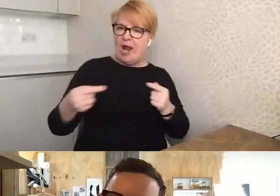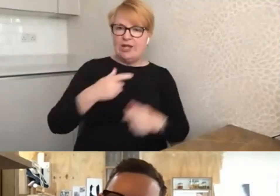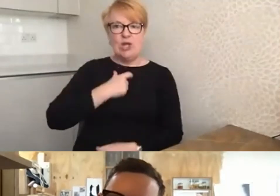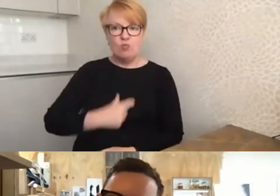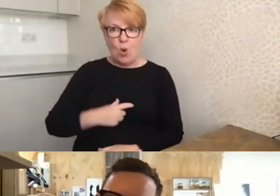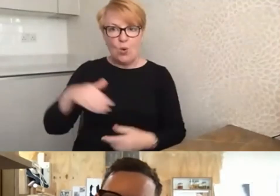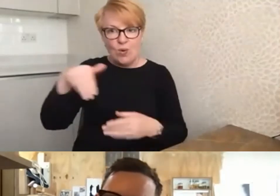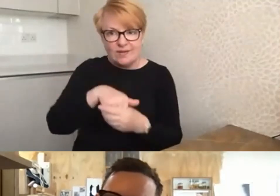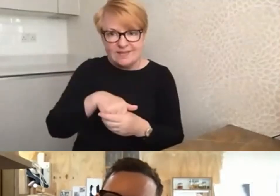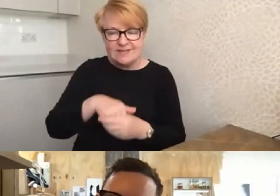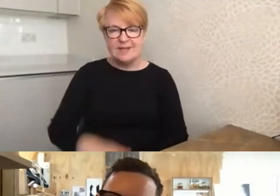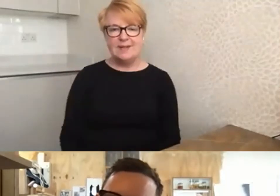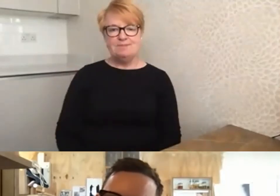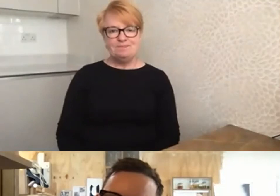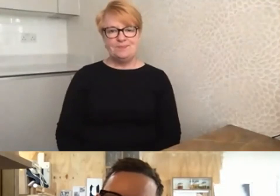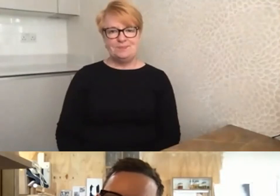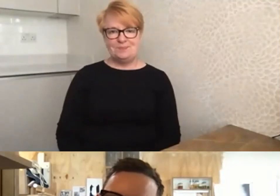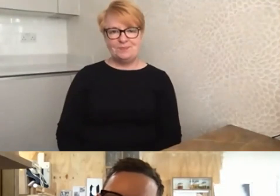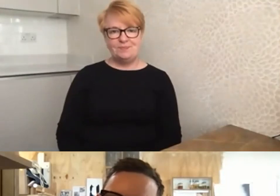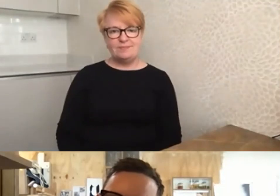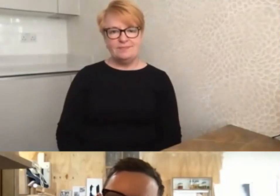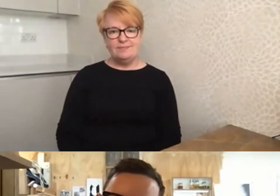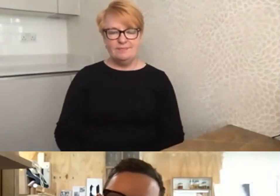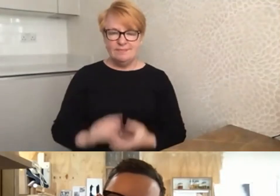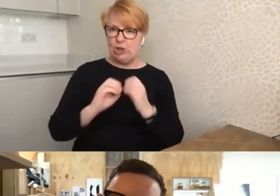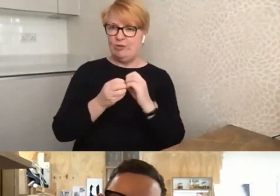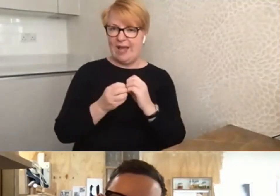And the fact that we need to create and held space for people to bring about sort